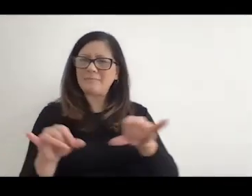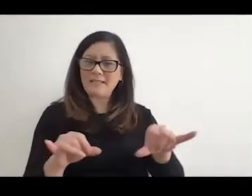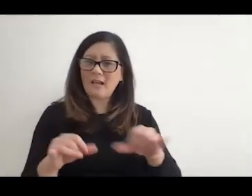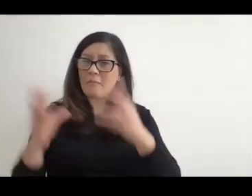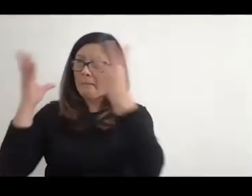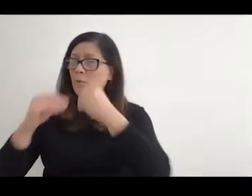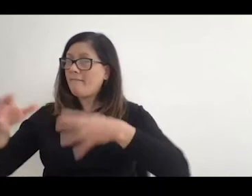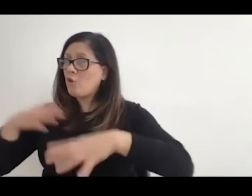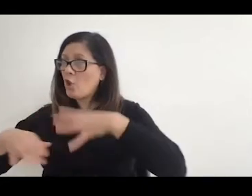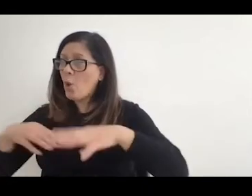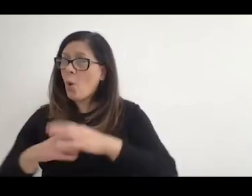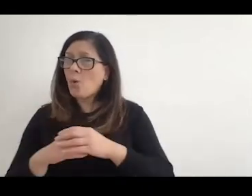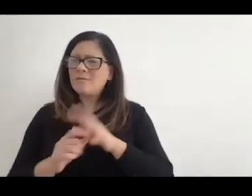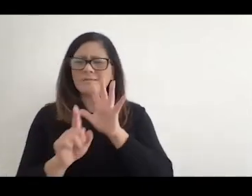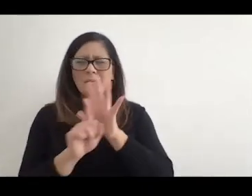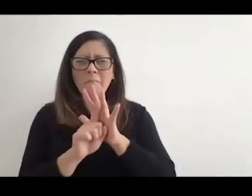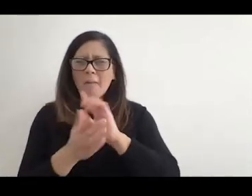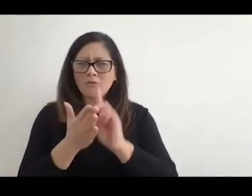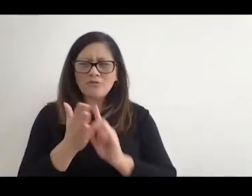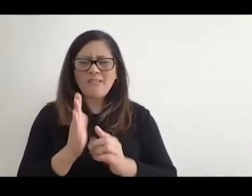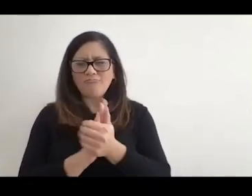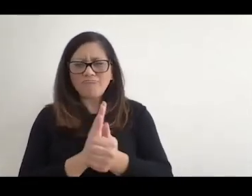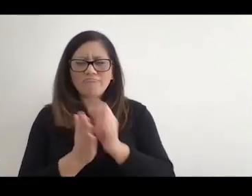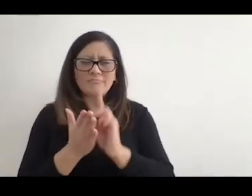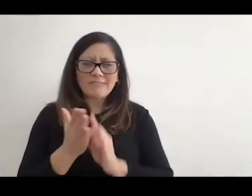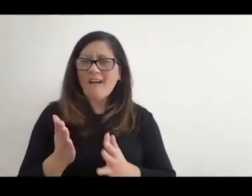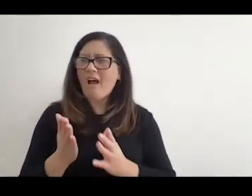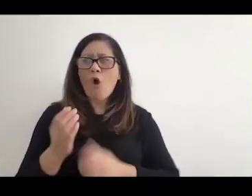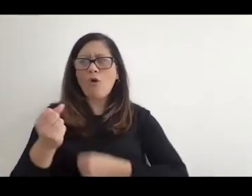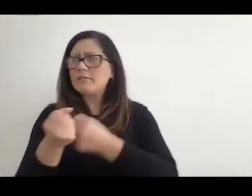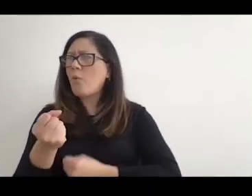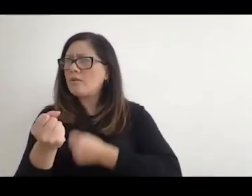it and then it fizzles out. Beautiful clothing major designers get interested.